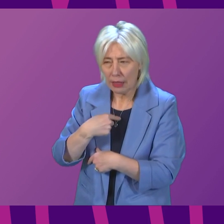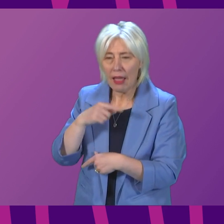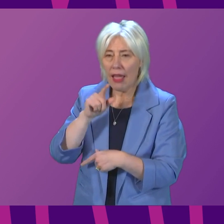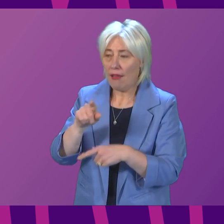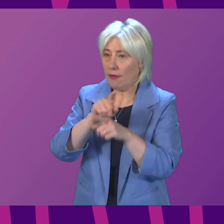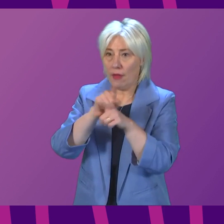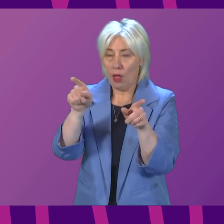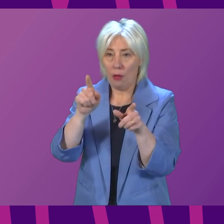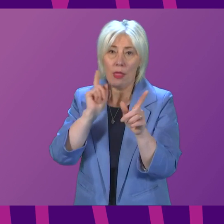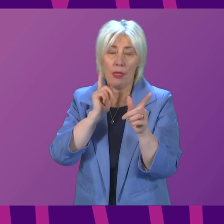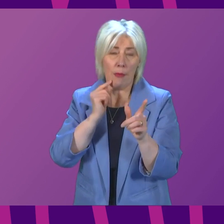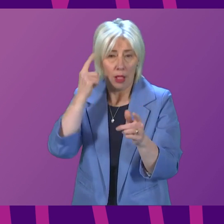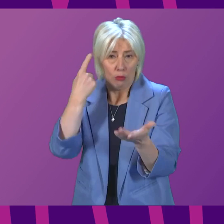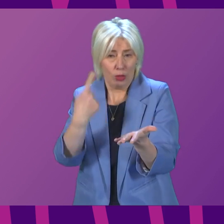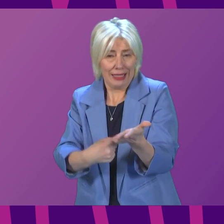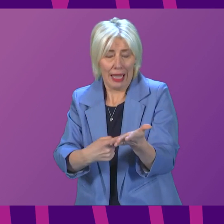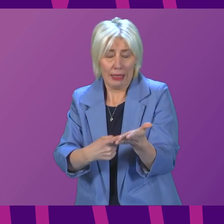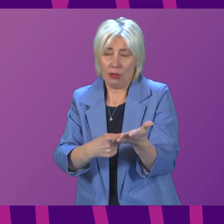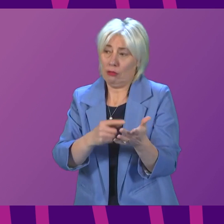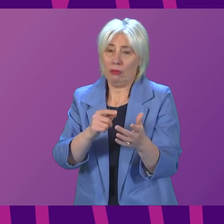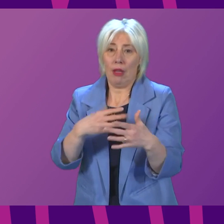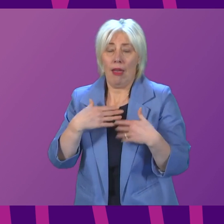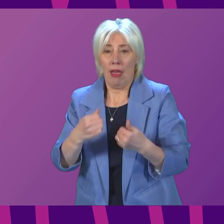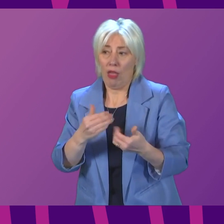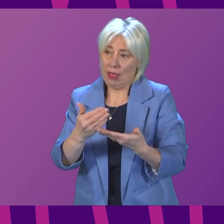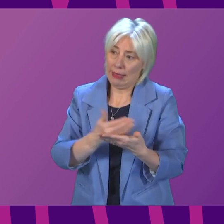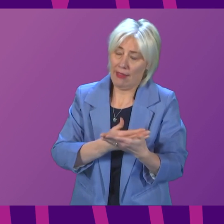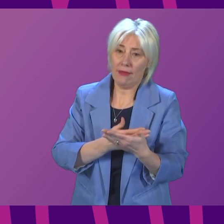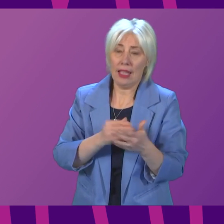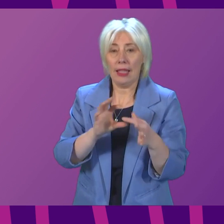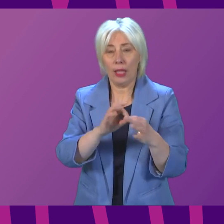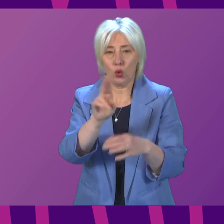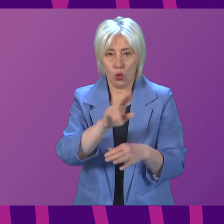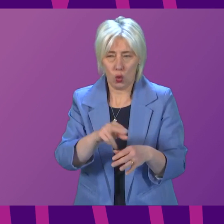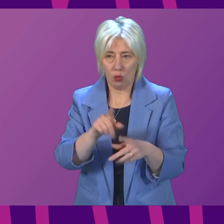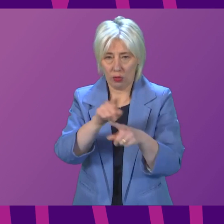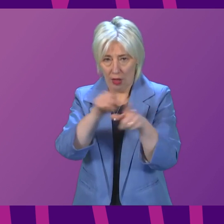who make those health and safety decisions for local authorities about our school estate,